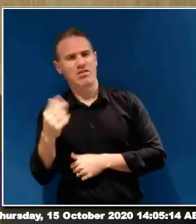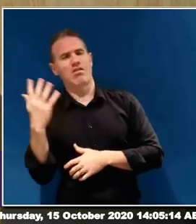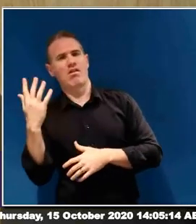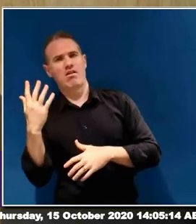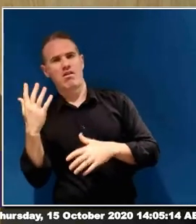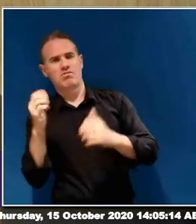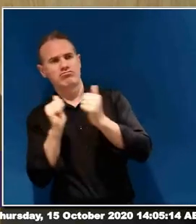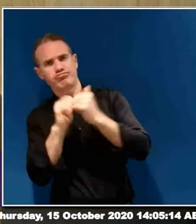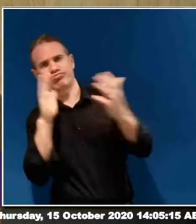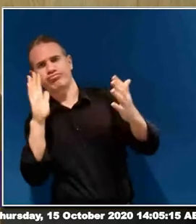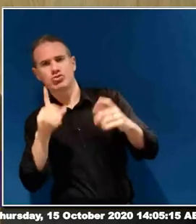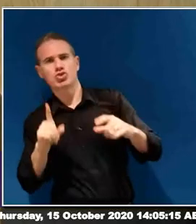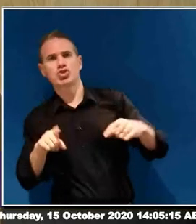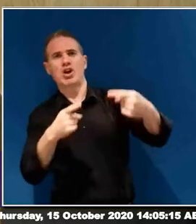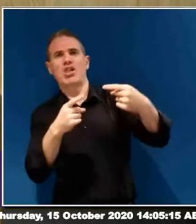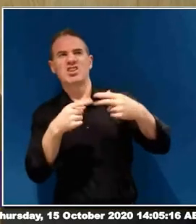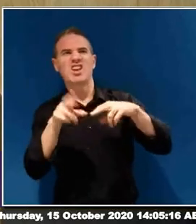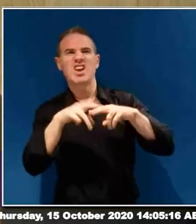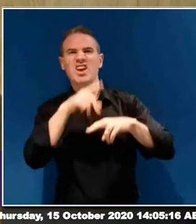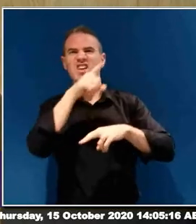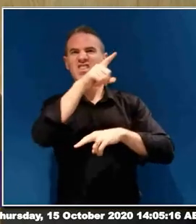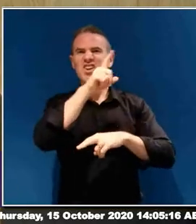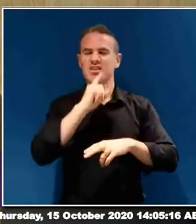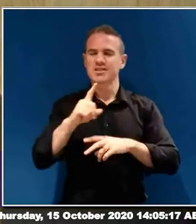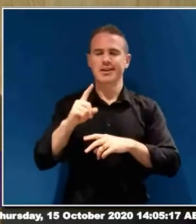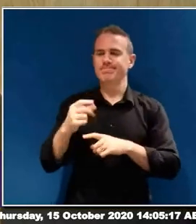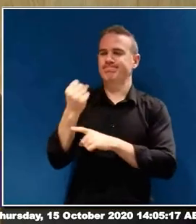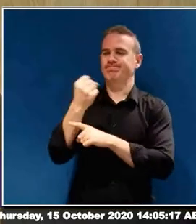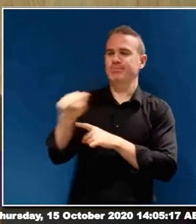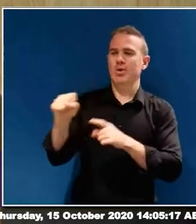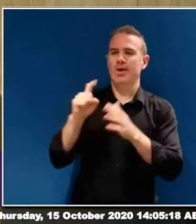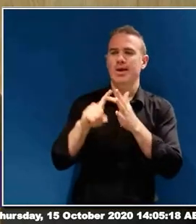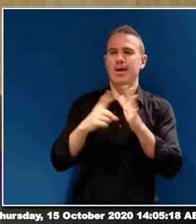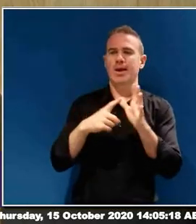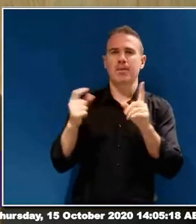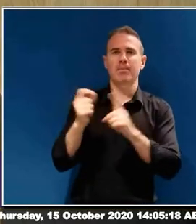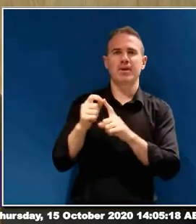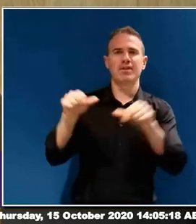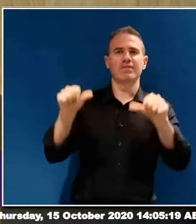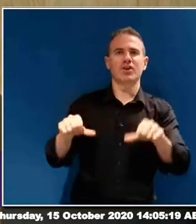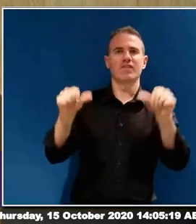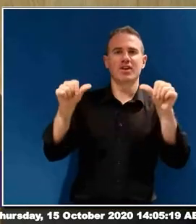Parents don't have to have verification. It is totally up to them.